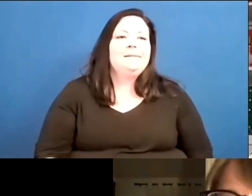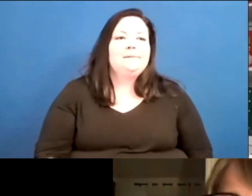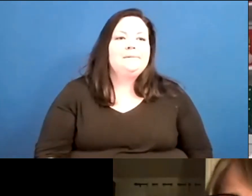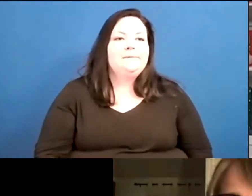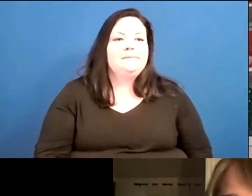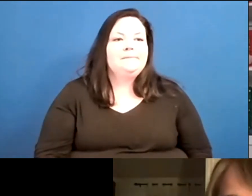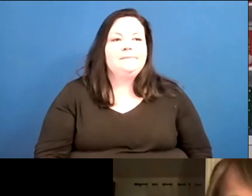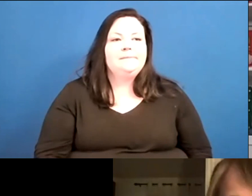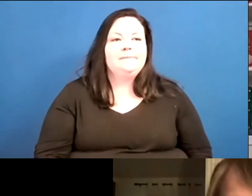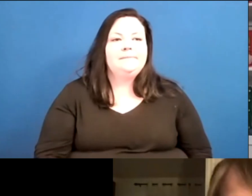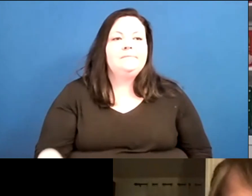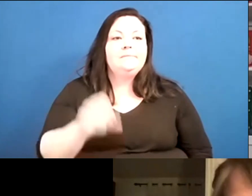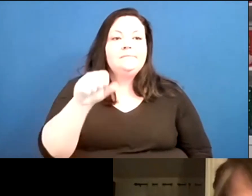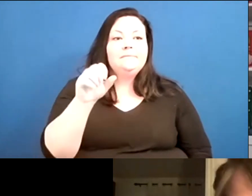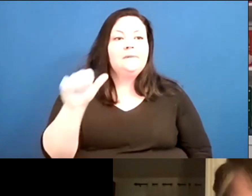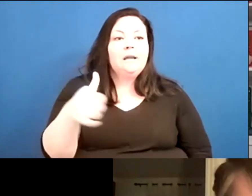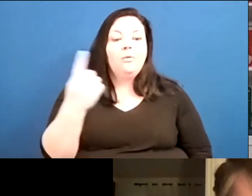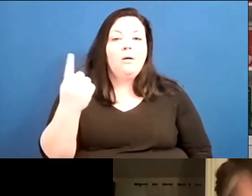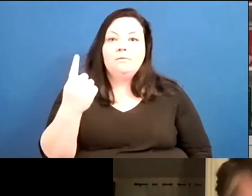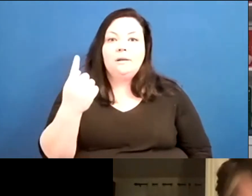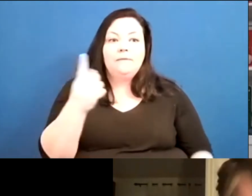yeah, does anybody else have any questions they want to ask or anything